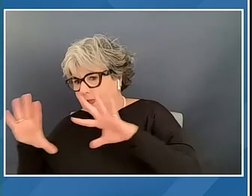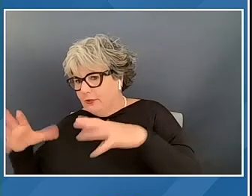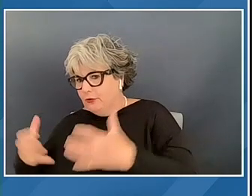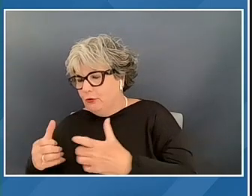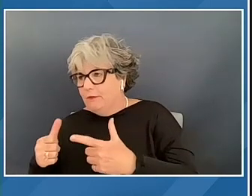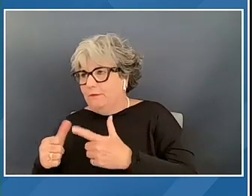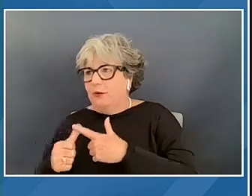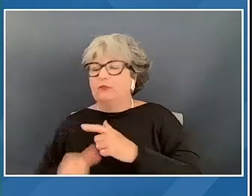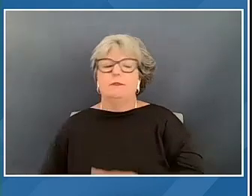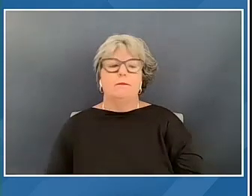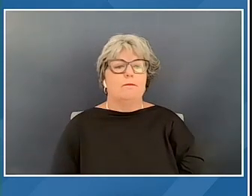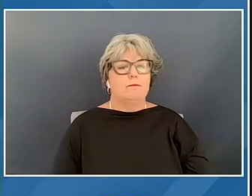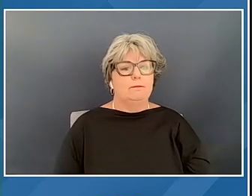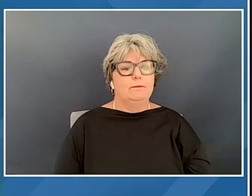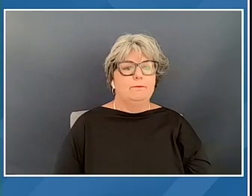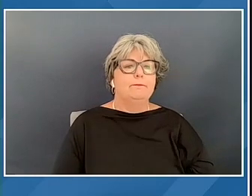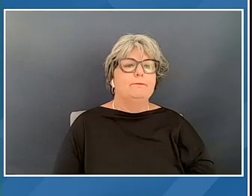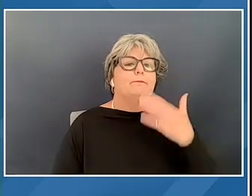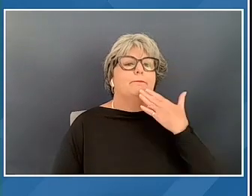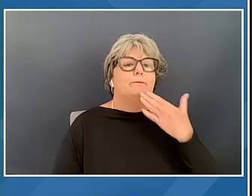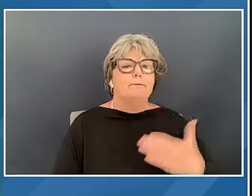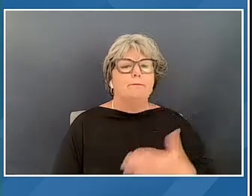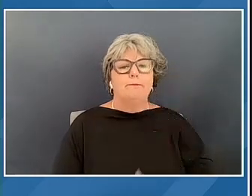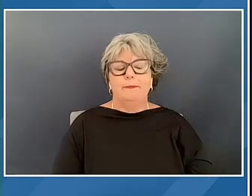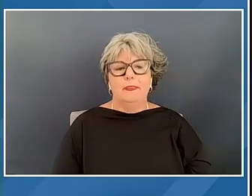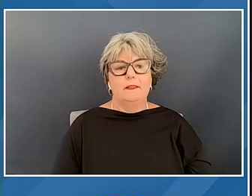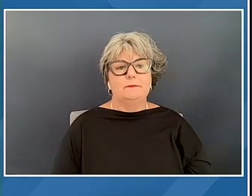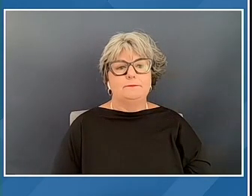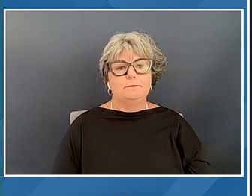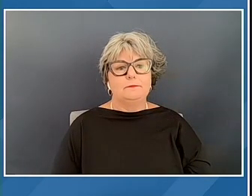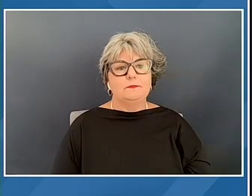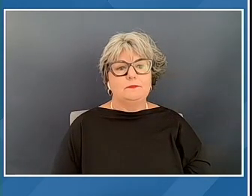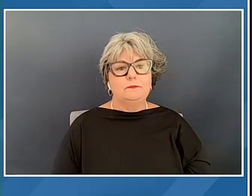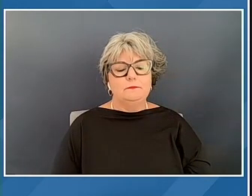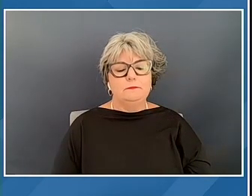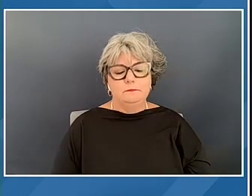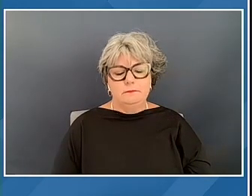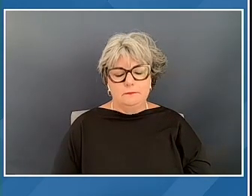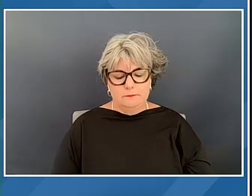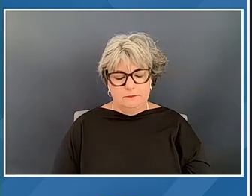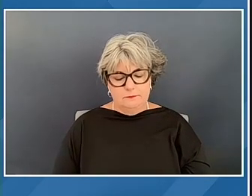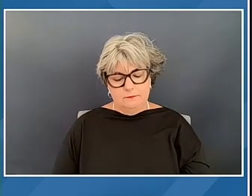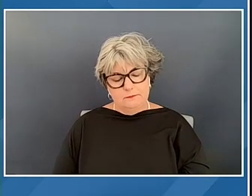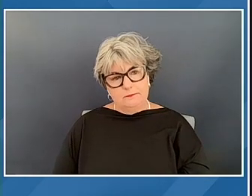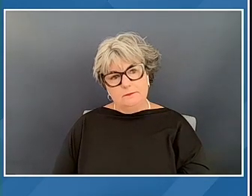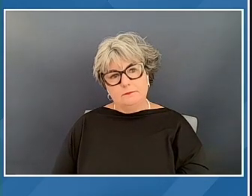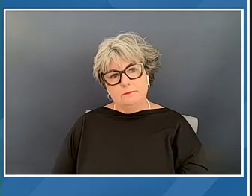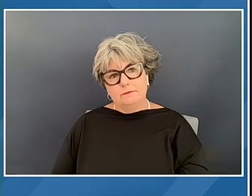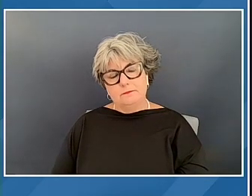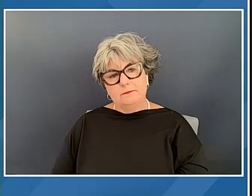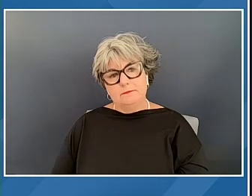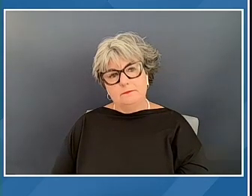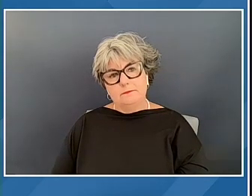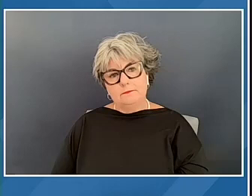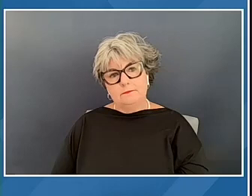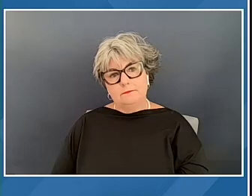Thank you. Okay.